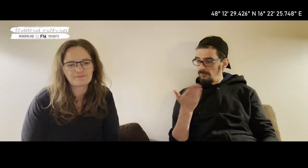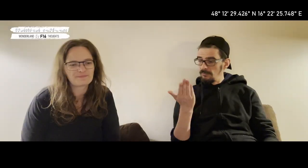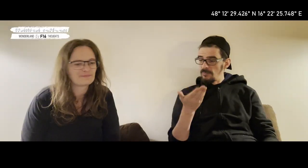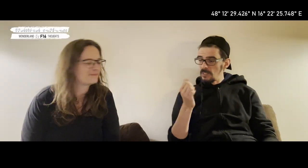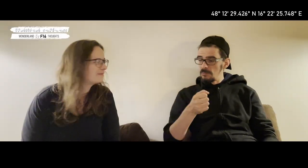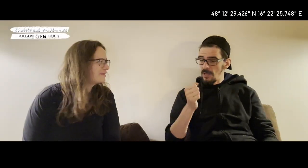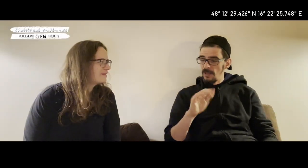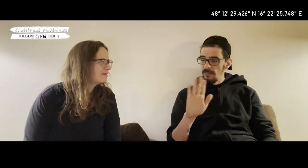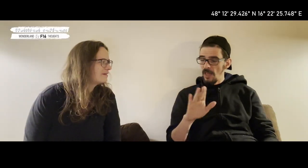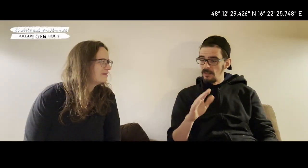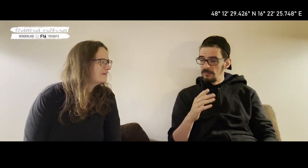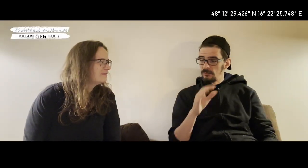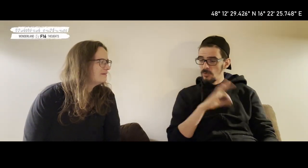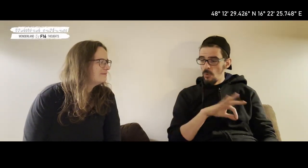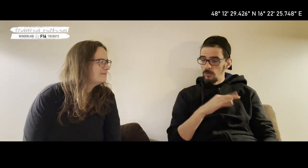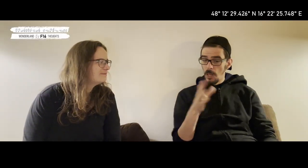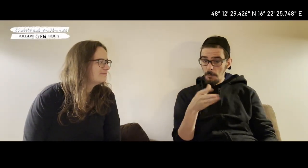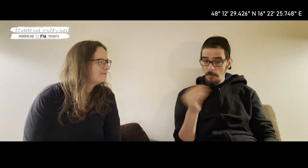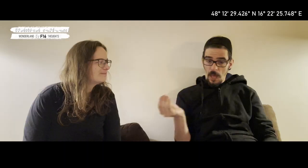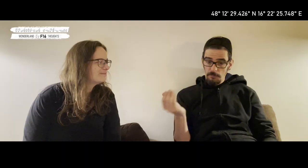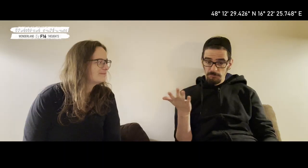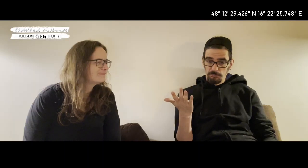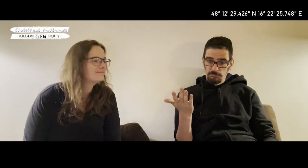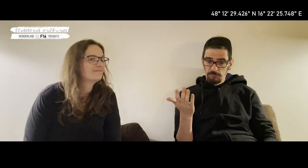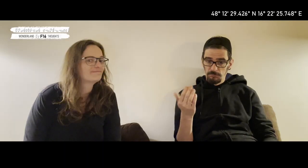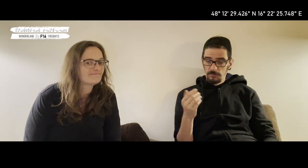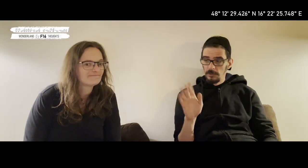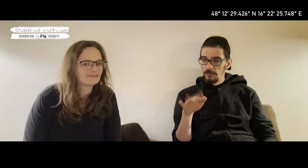What would you do if your daughter disappeared like this?